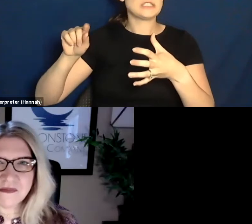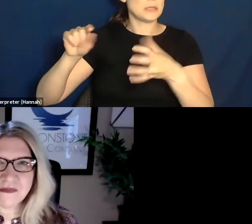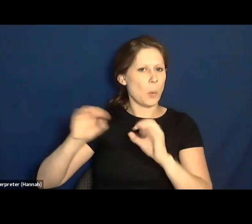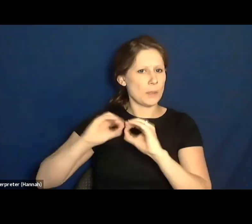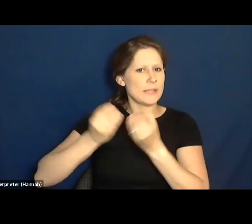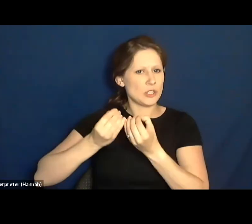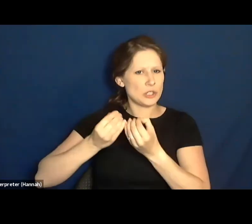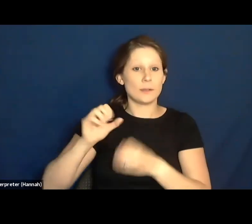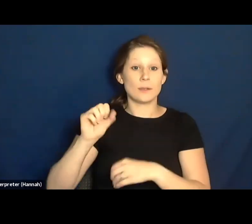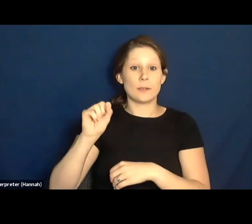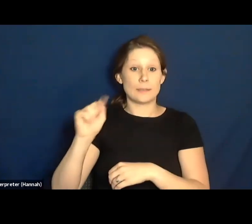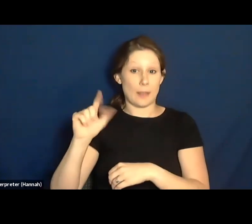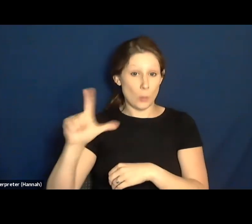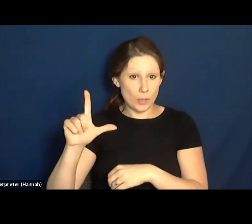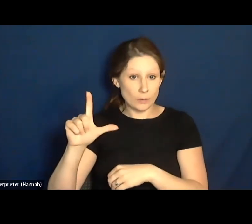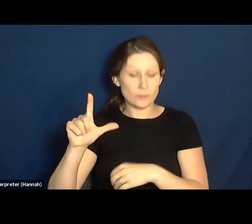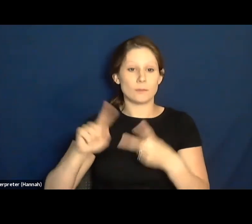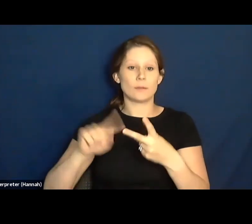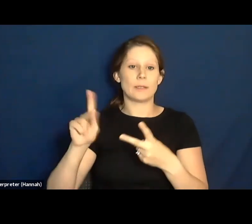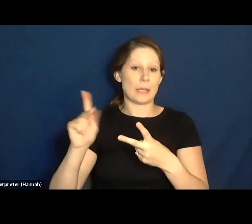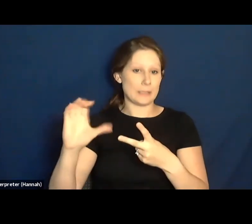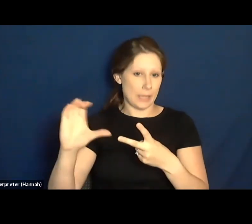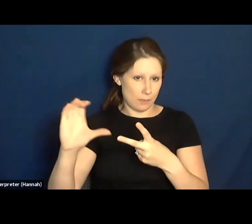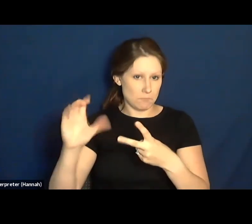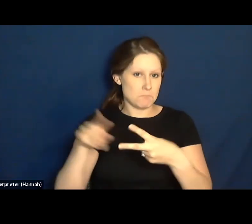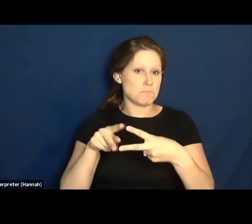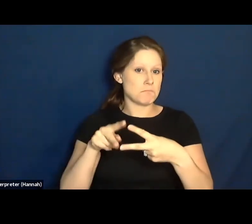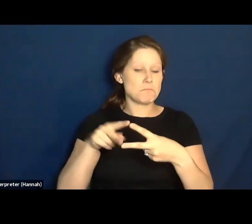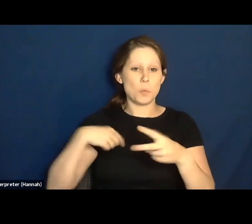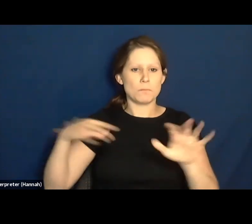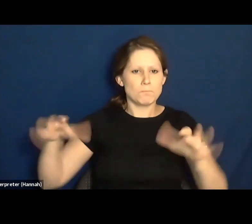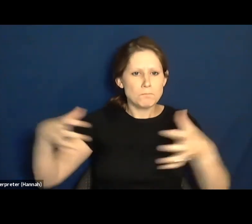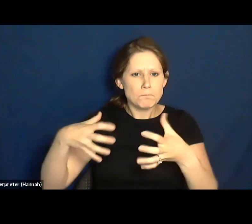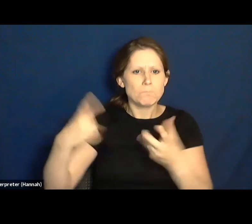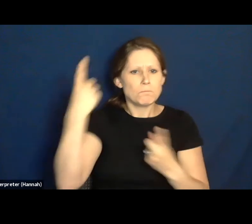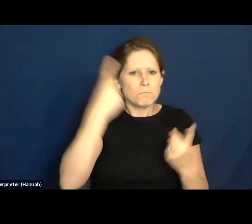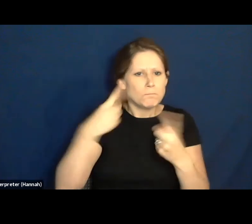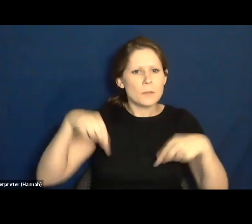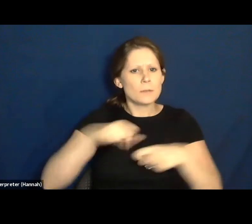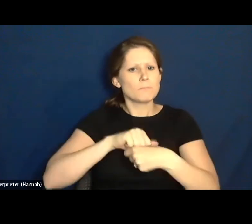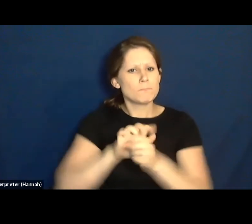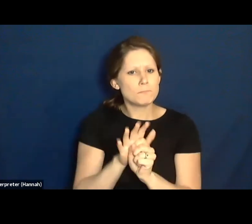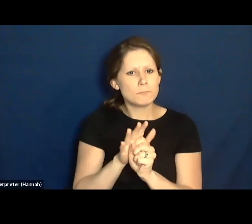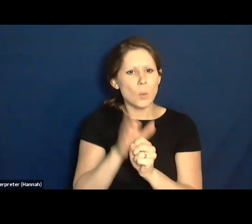Louis and Kansas city, and to think about how this pandemic was going to affect arts organizations.